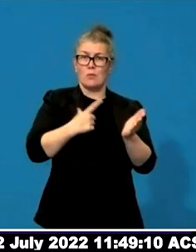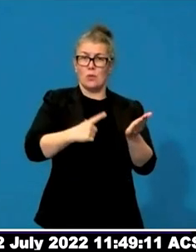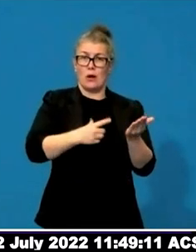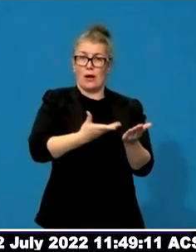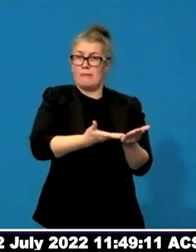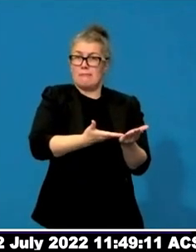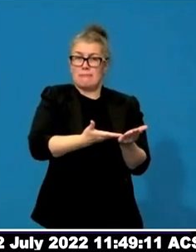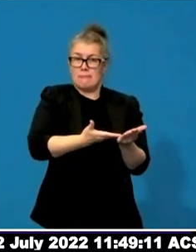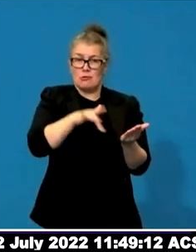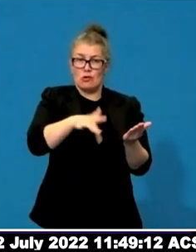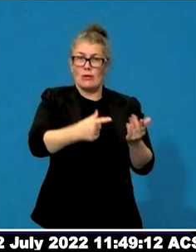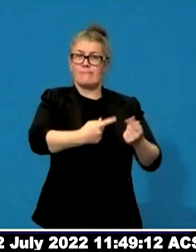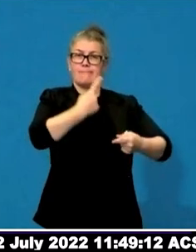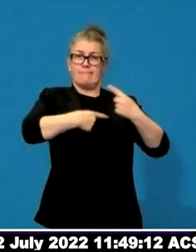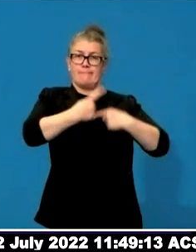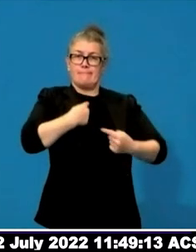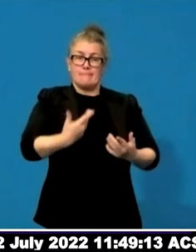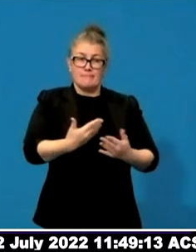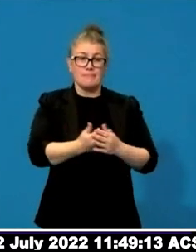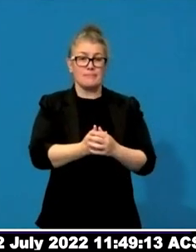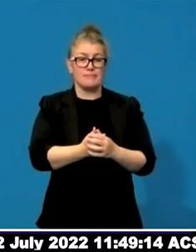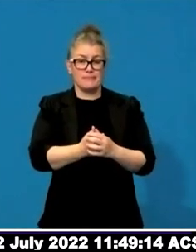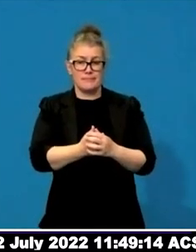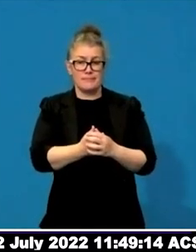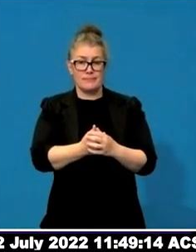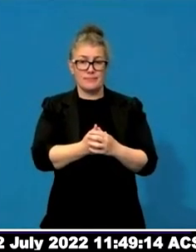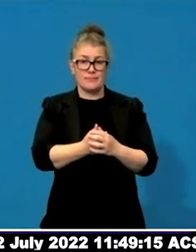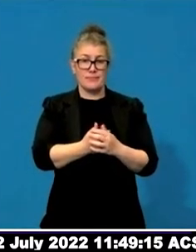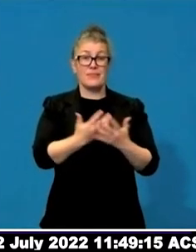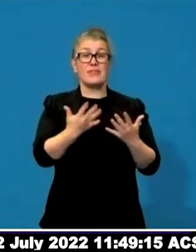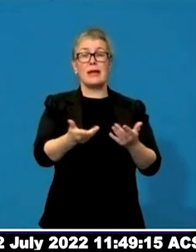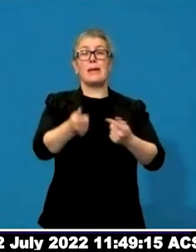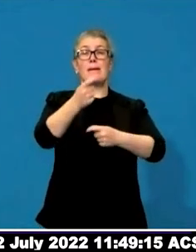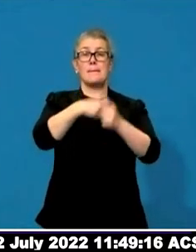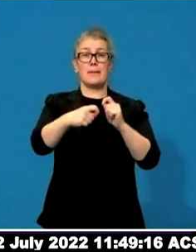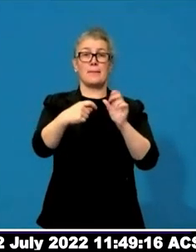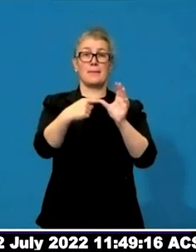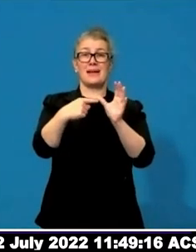which then potentially pushes you into that AAT appeals space.